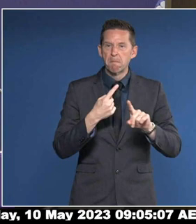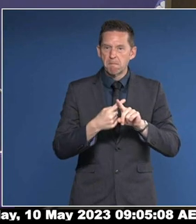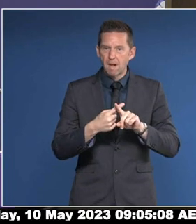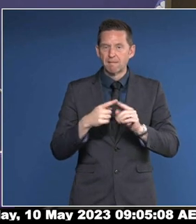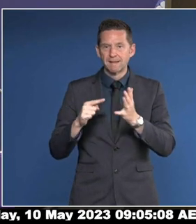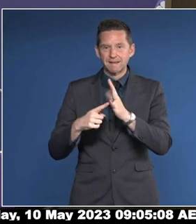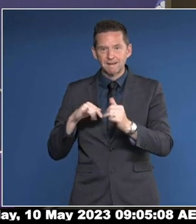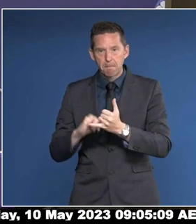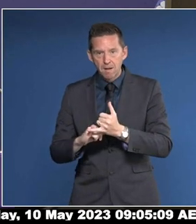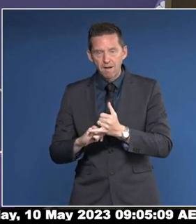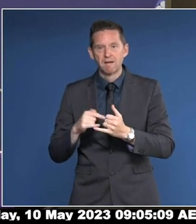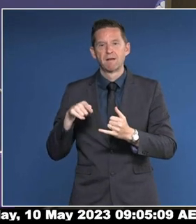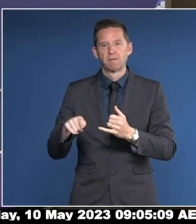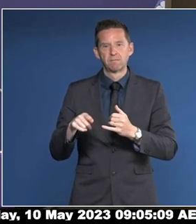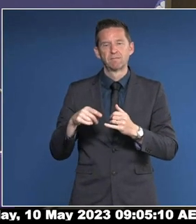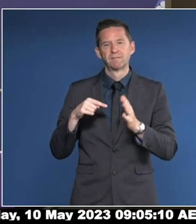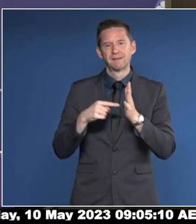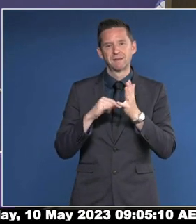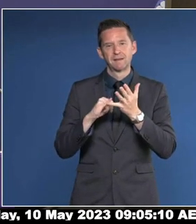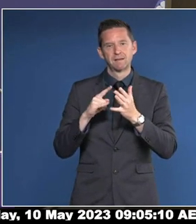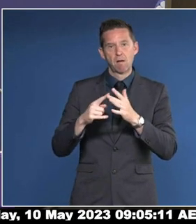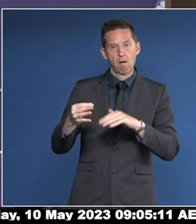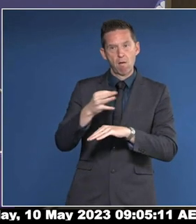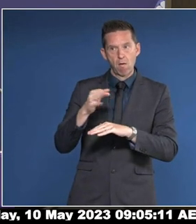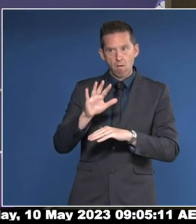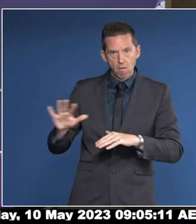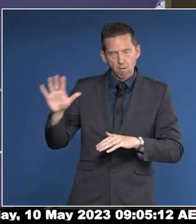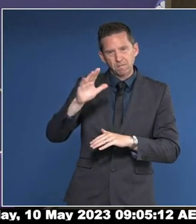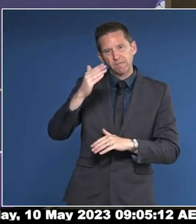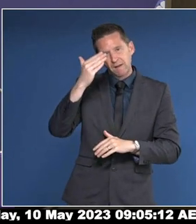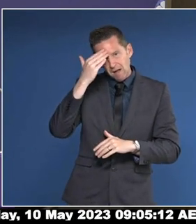Torres Strait, especially Elders, parents and young people with disability.